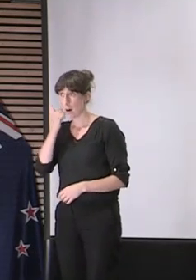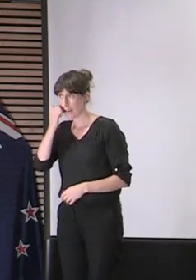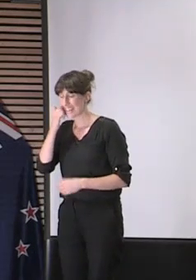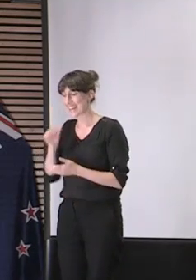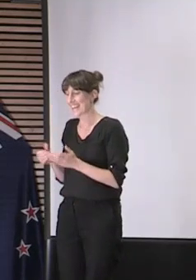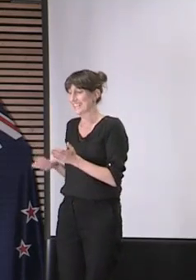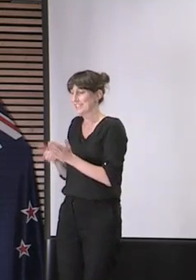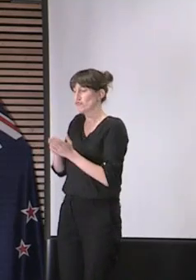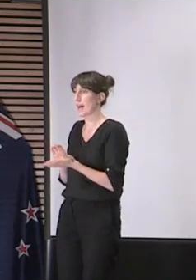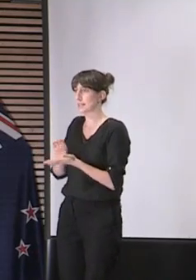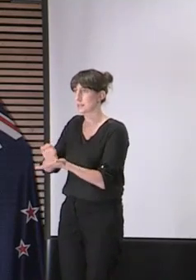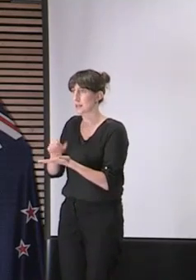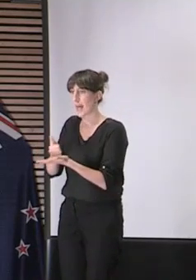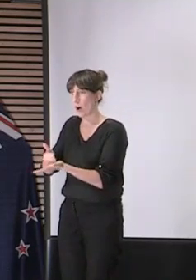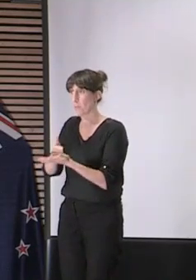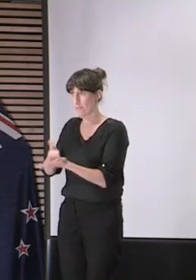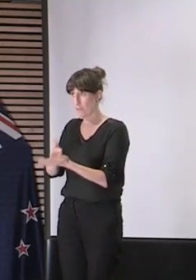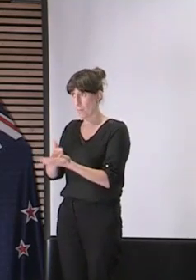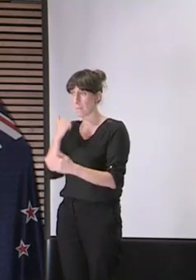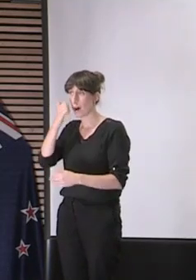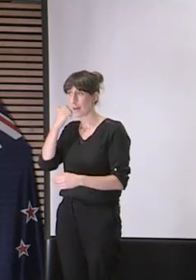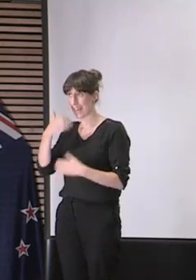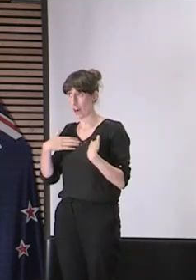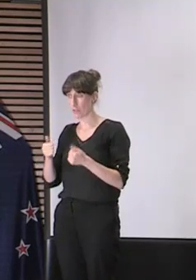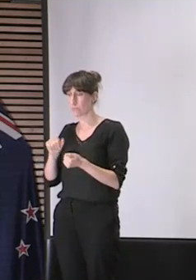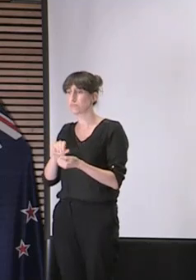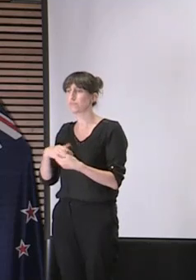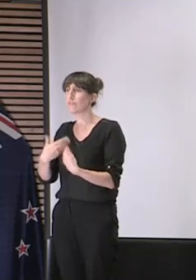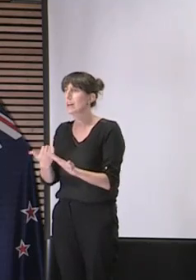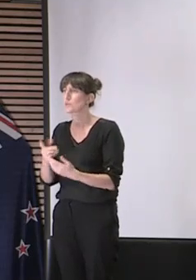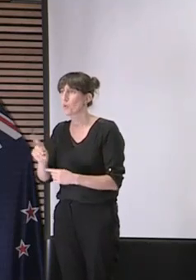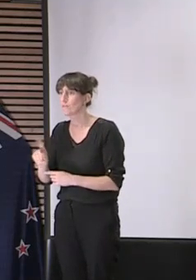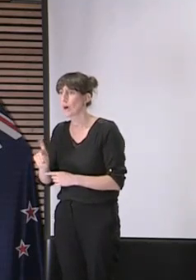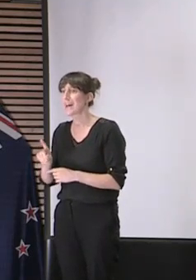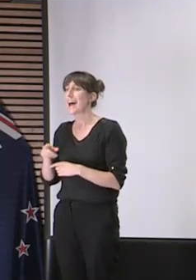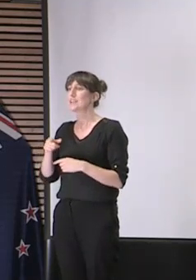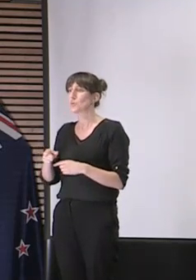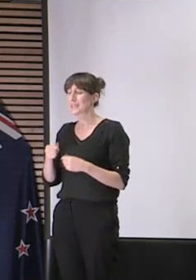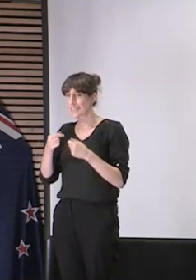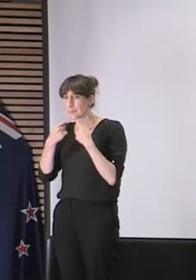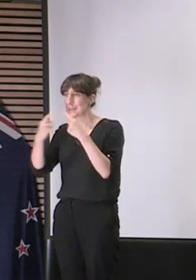I think the additional funding particularly for Maori health providers is both to support